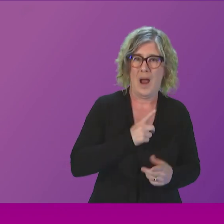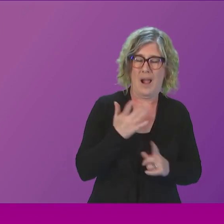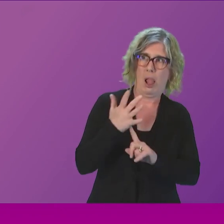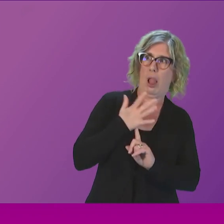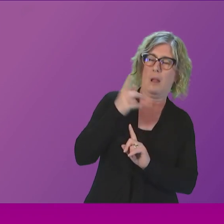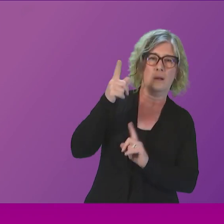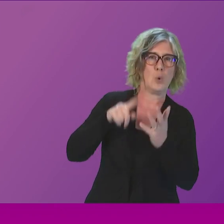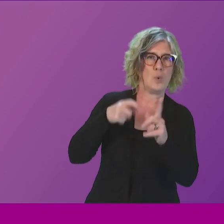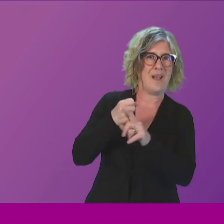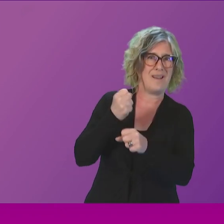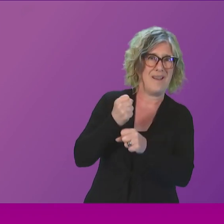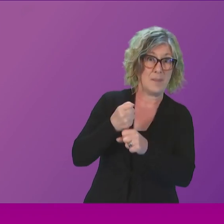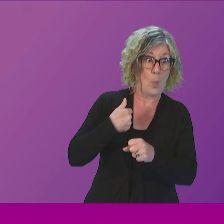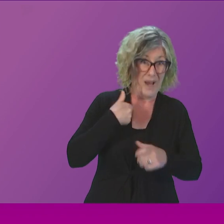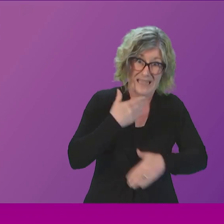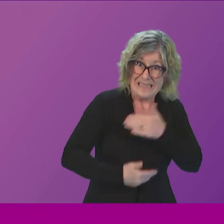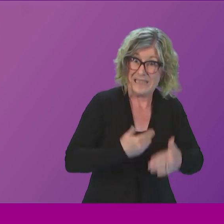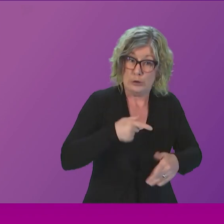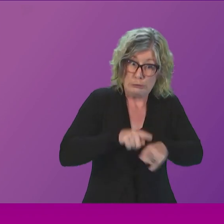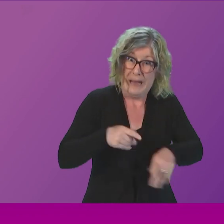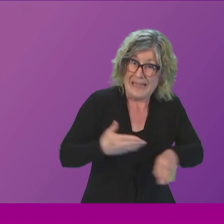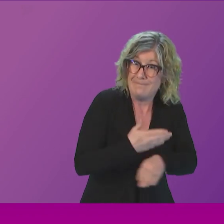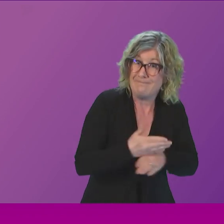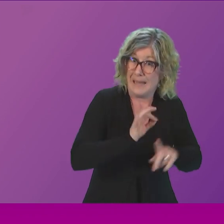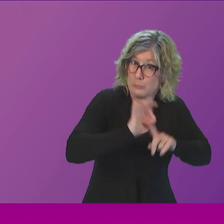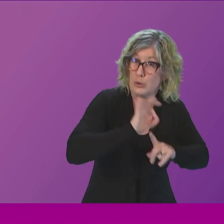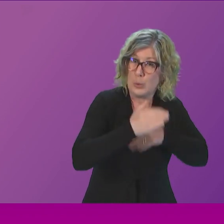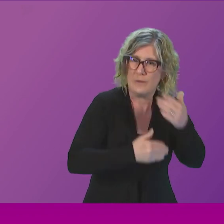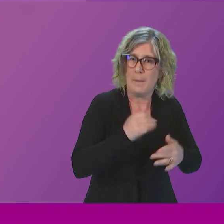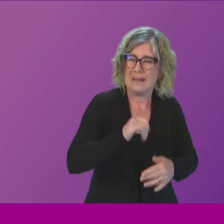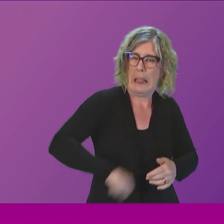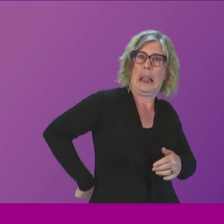We can take all of the action that we possibly can, and we will, to pull people out of poverty,